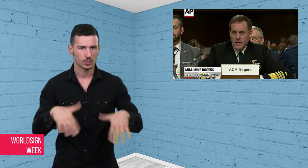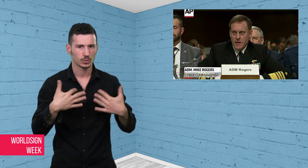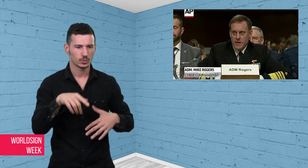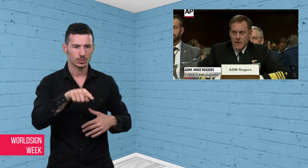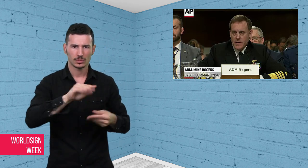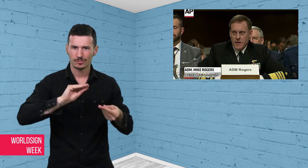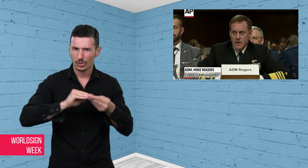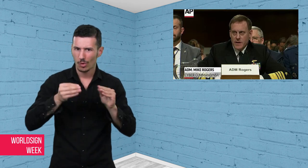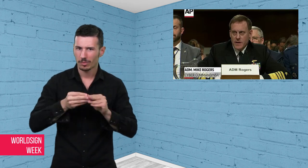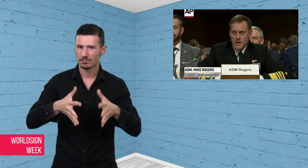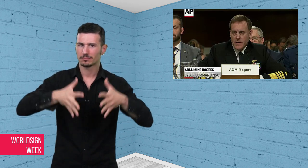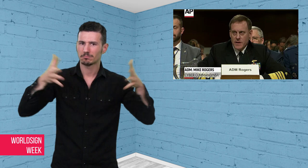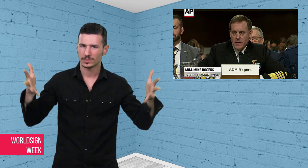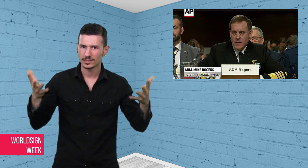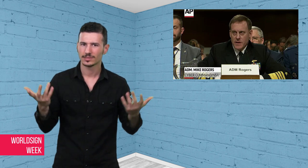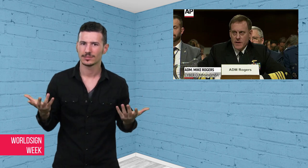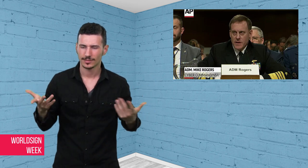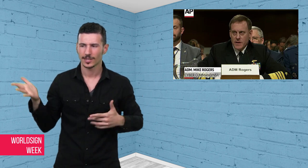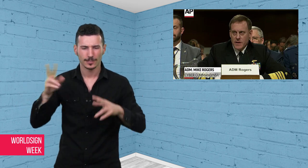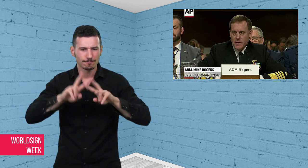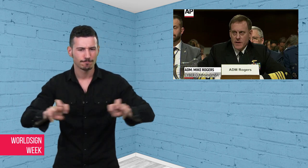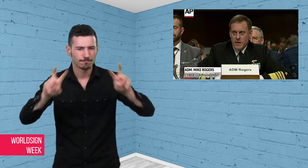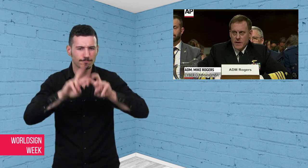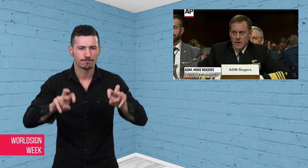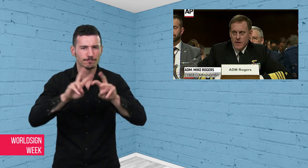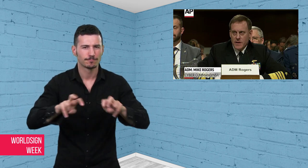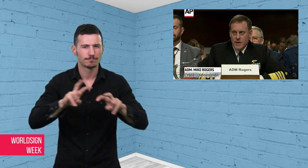what a government official describes as